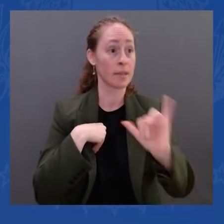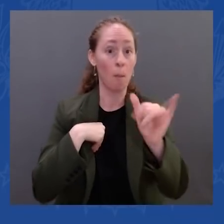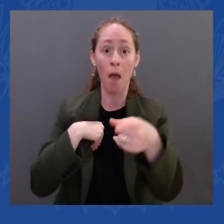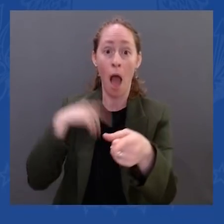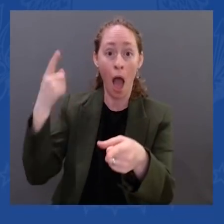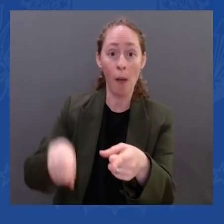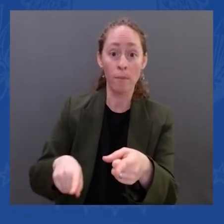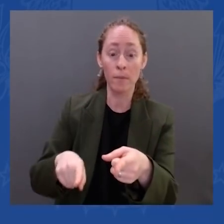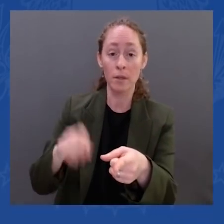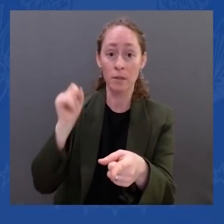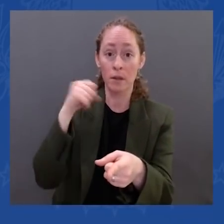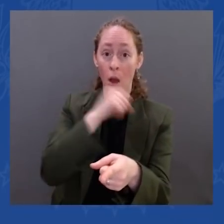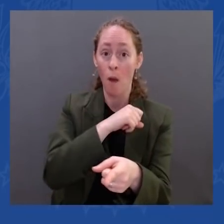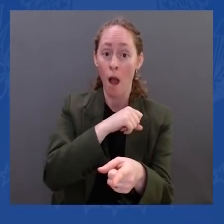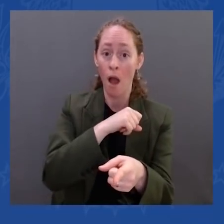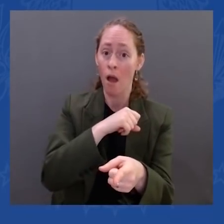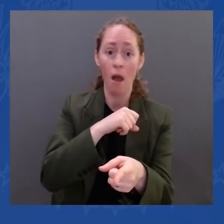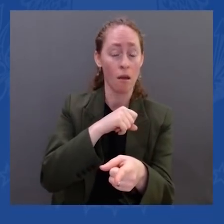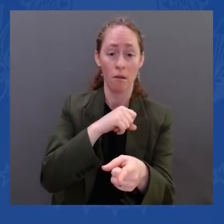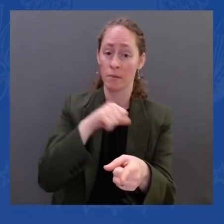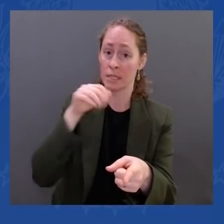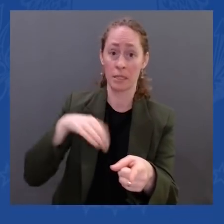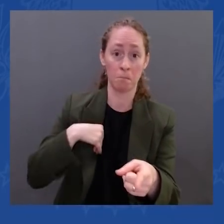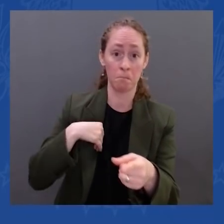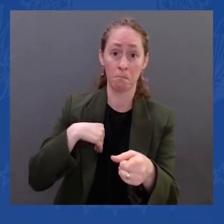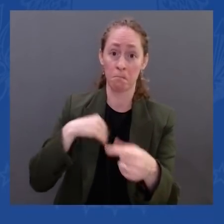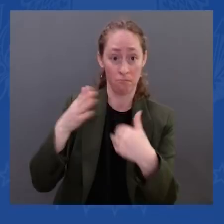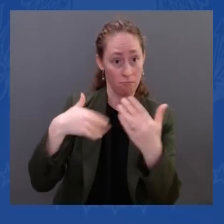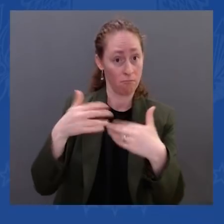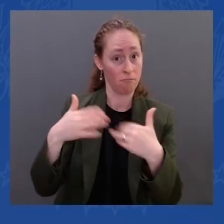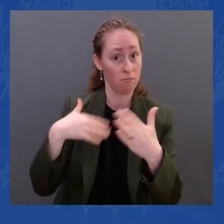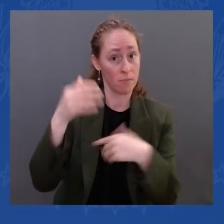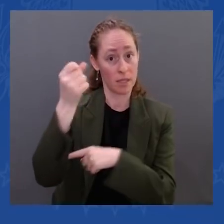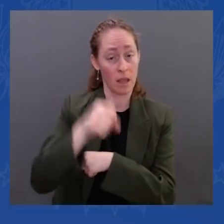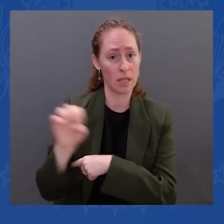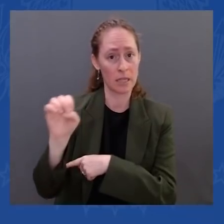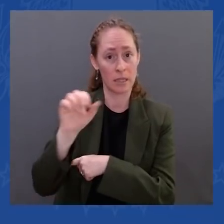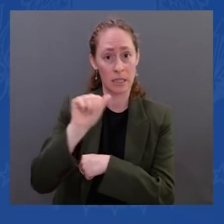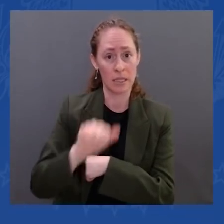it's indispensable to further strengthen Japan-U.S. alliance.